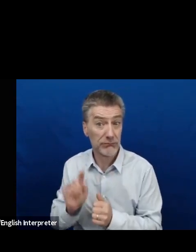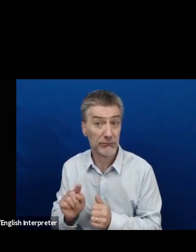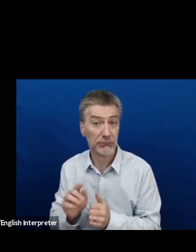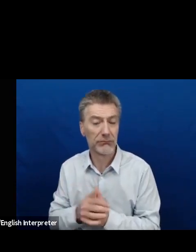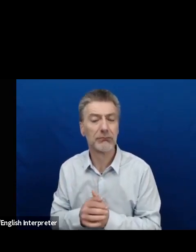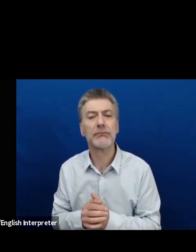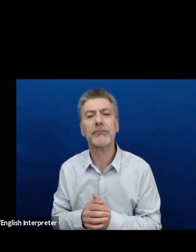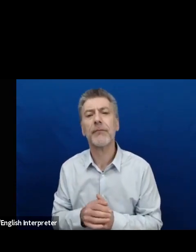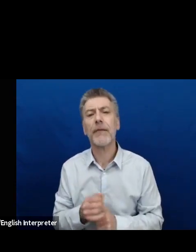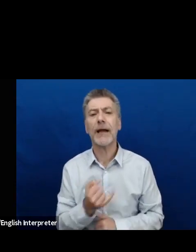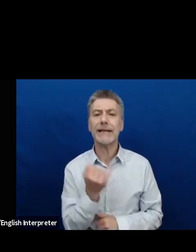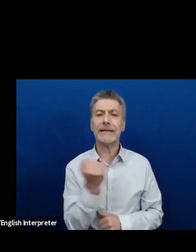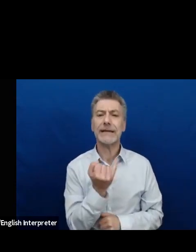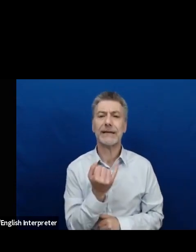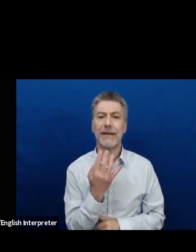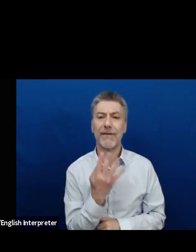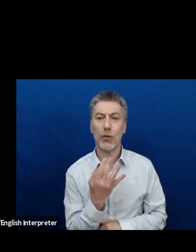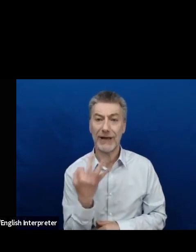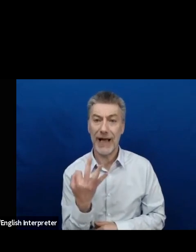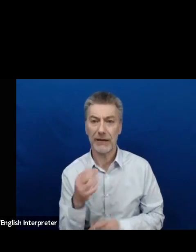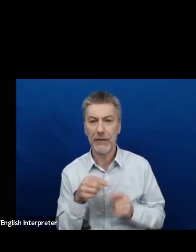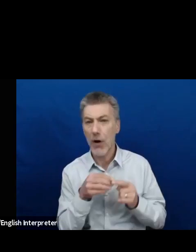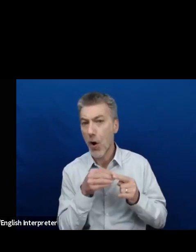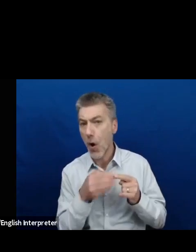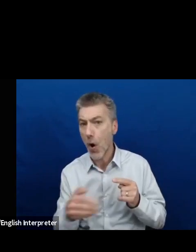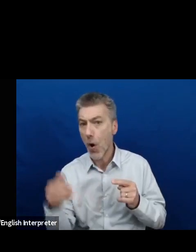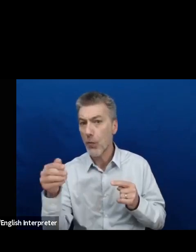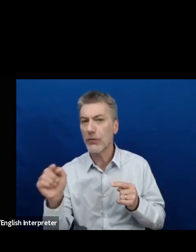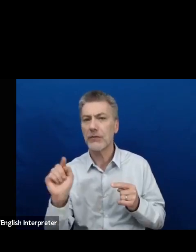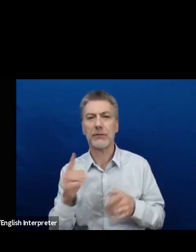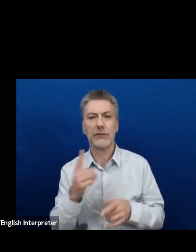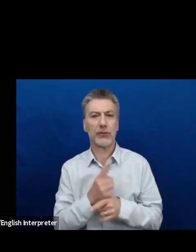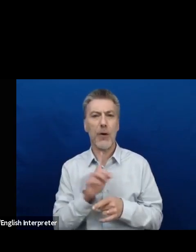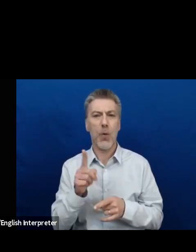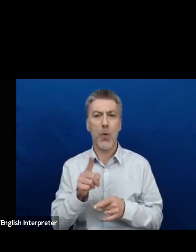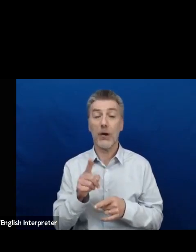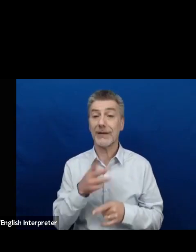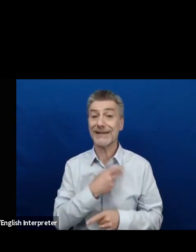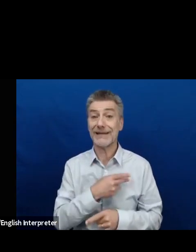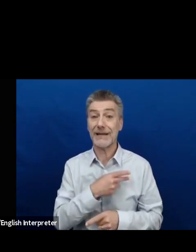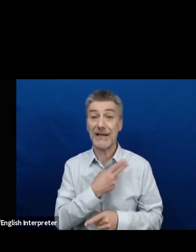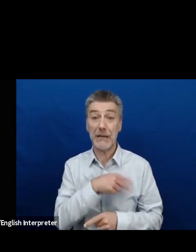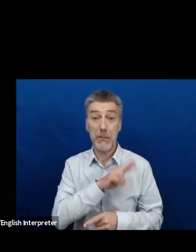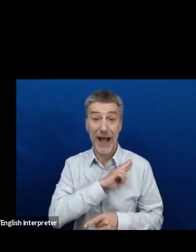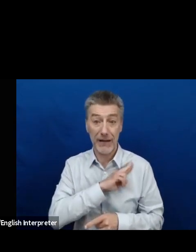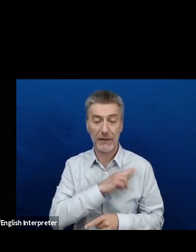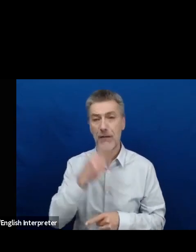bounded poll ties but they were globally cons to youted through